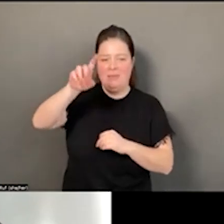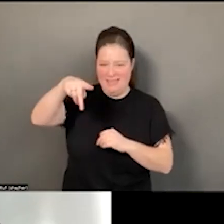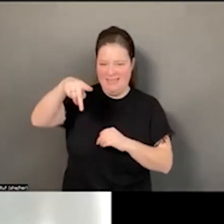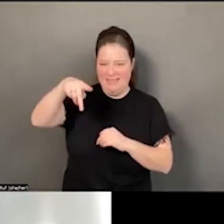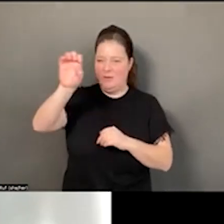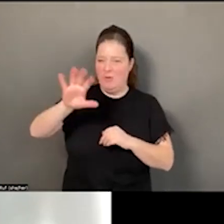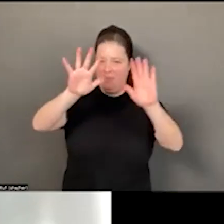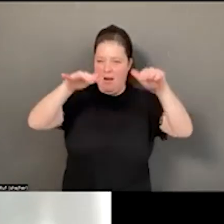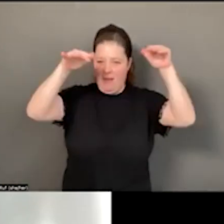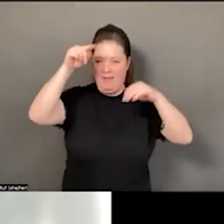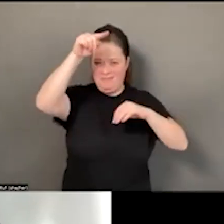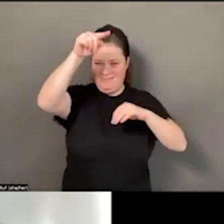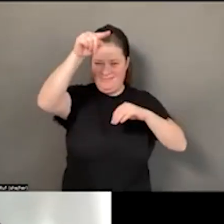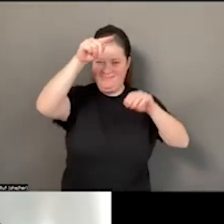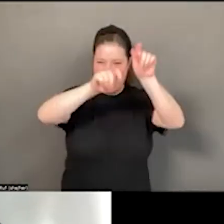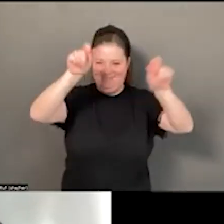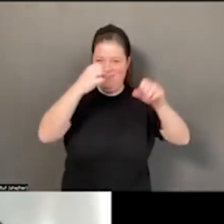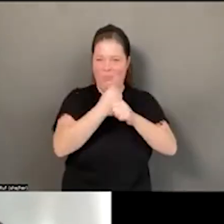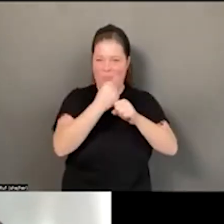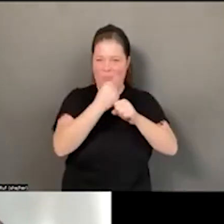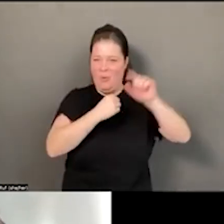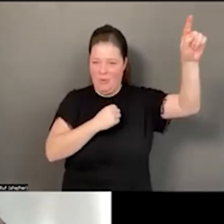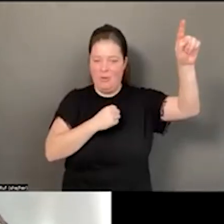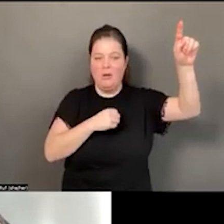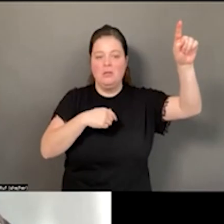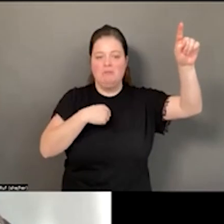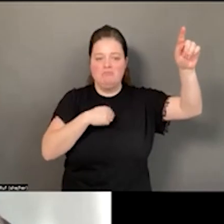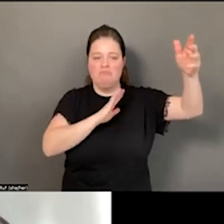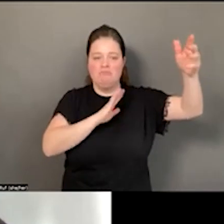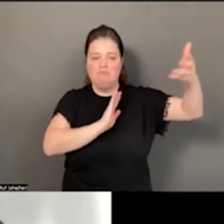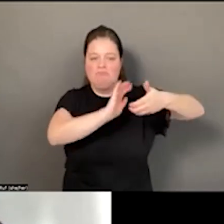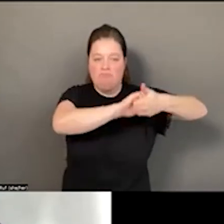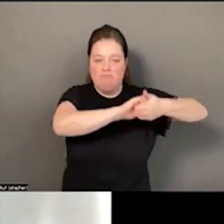So if you are interested in participating, please reach out to our national member.